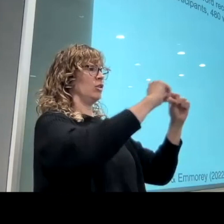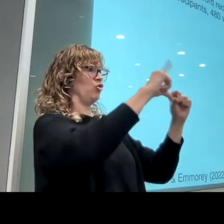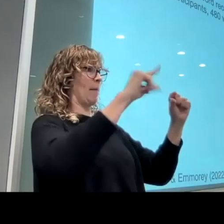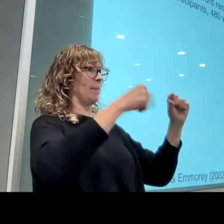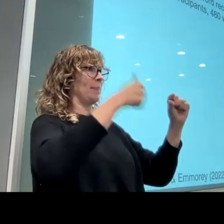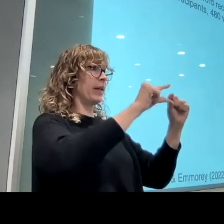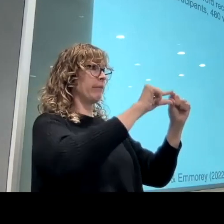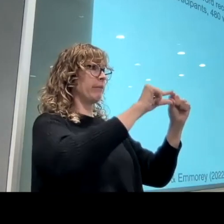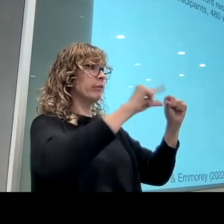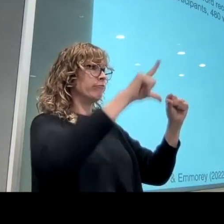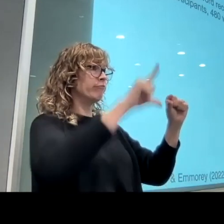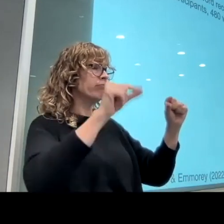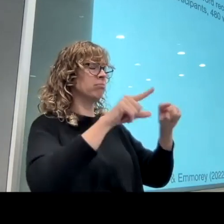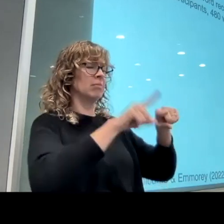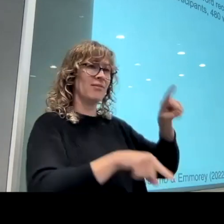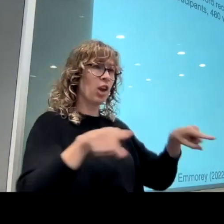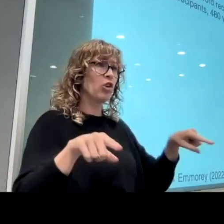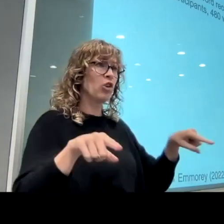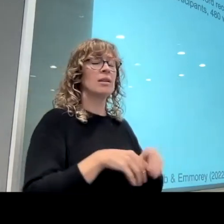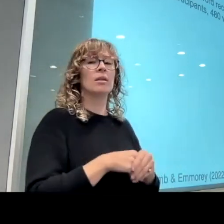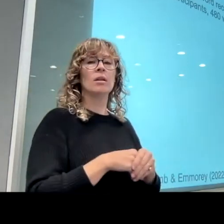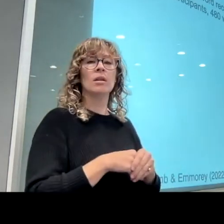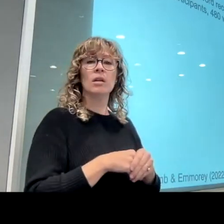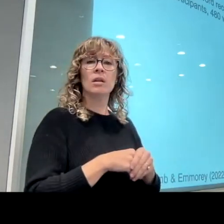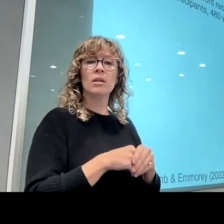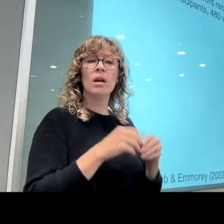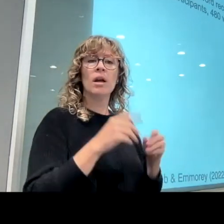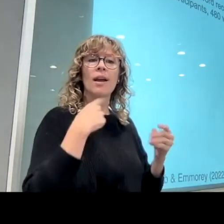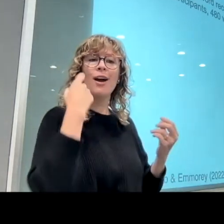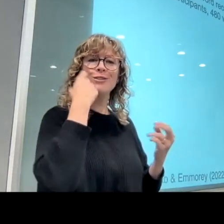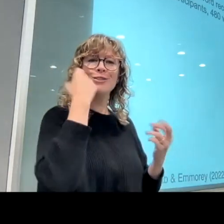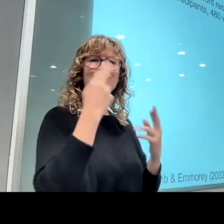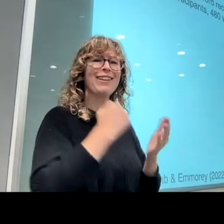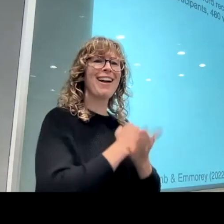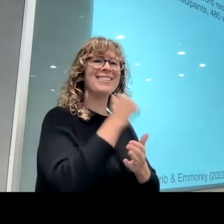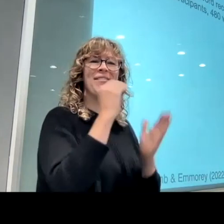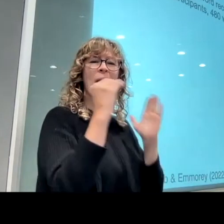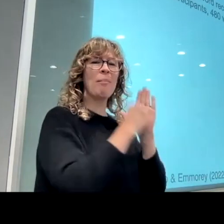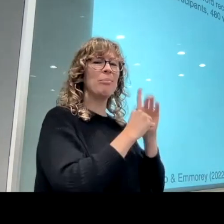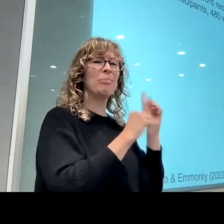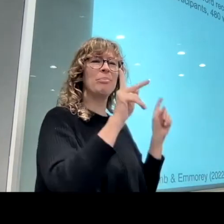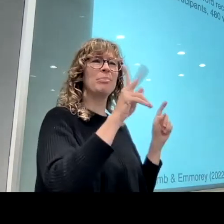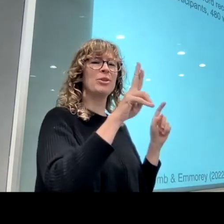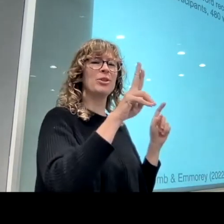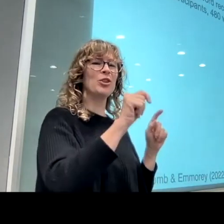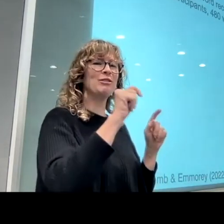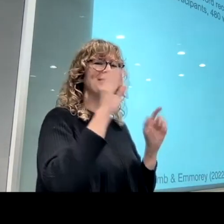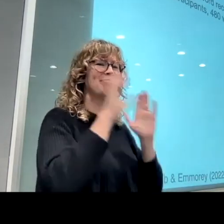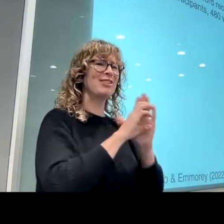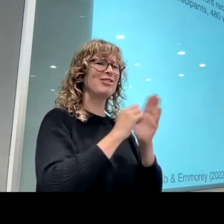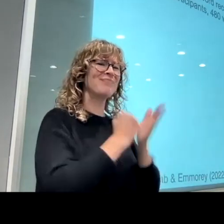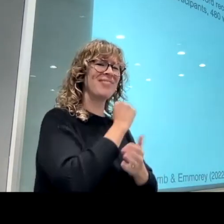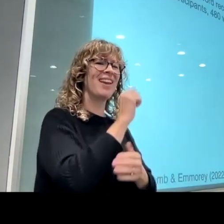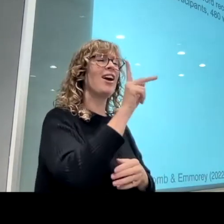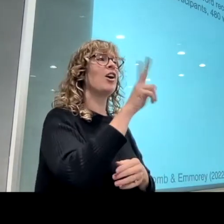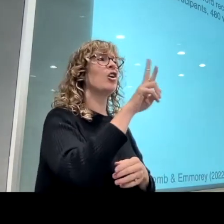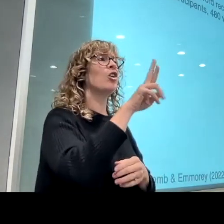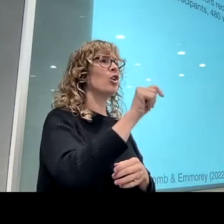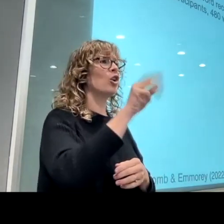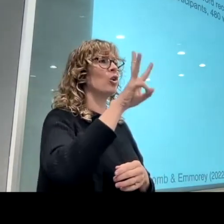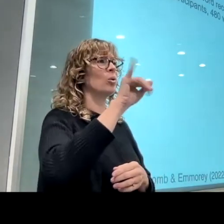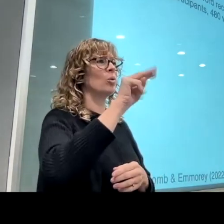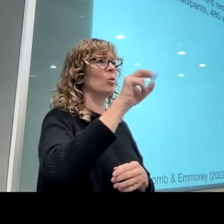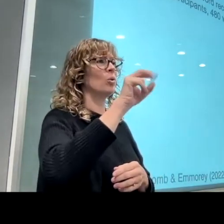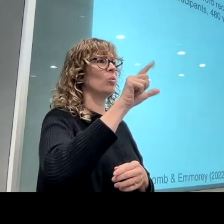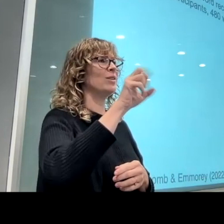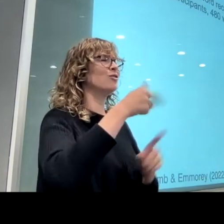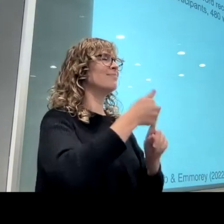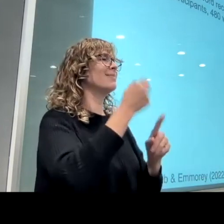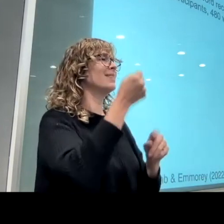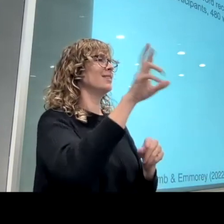conducted these linear mixed uh effects. Regression analyses um, and in this, in these analyses you treat each individual electrode um as a single trial.